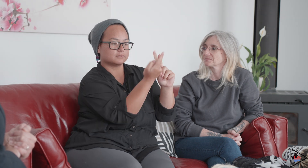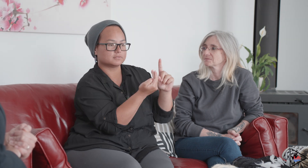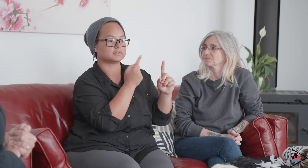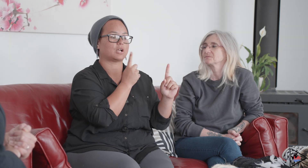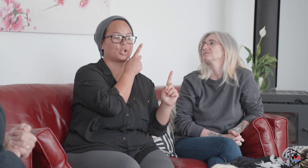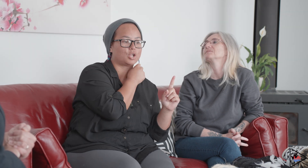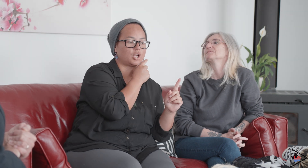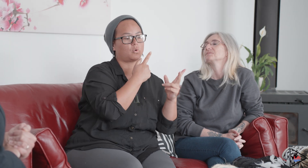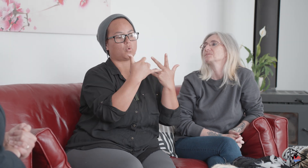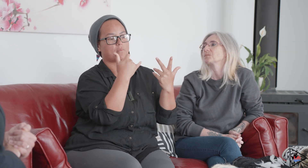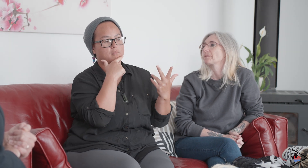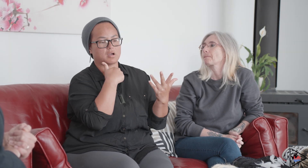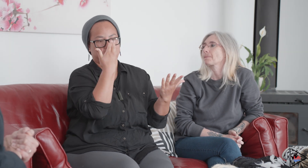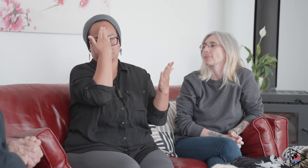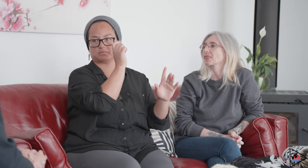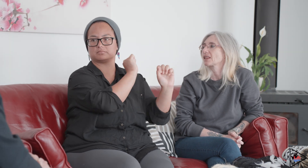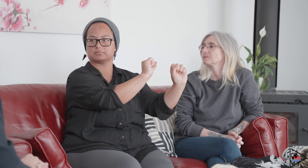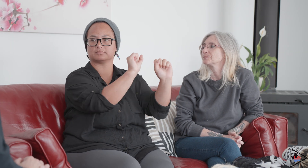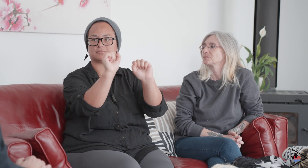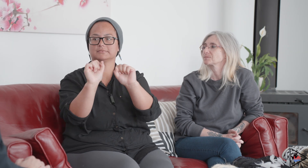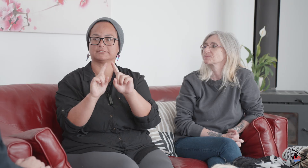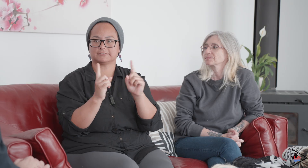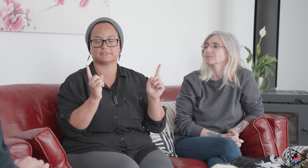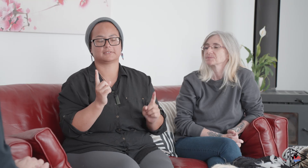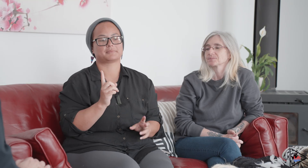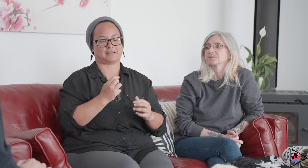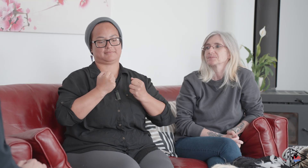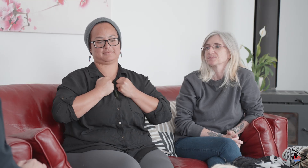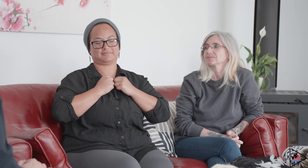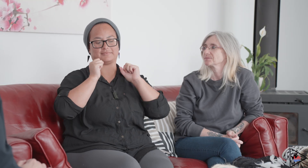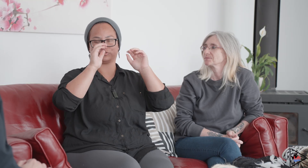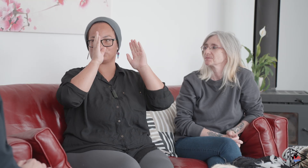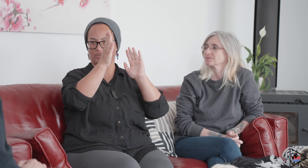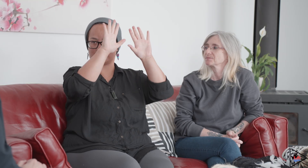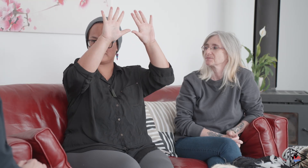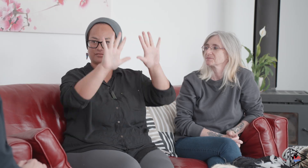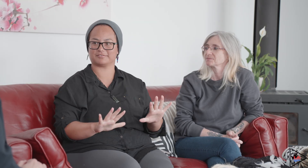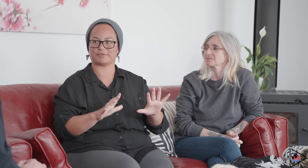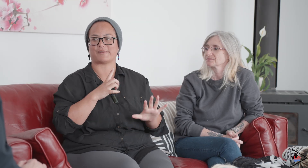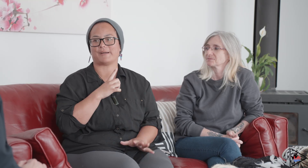there. Some people decide to do that and they some people represent that as something for